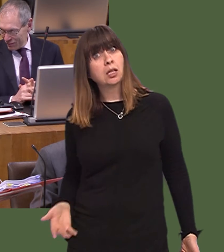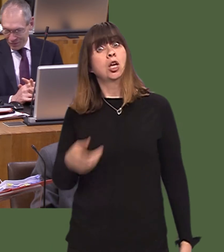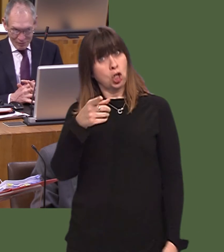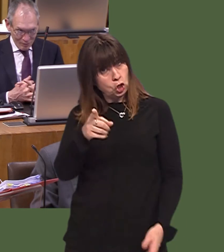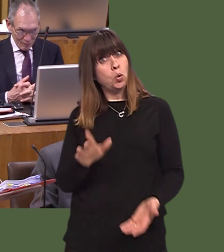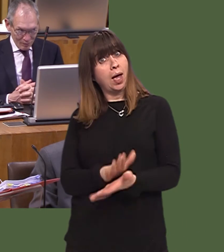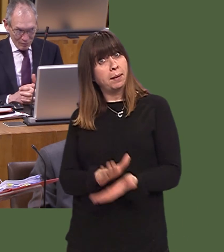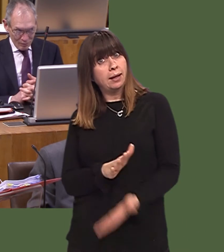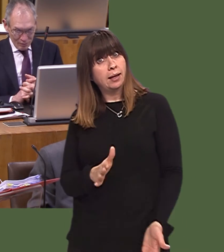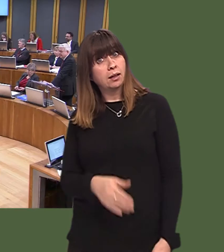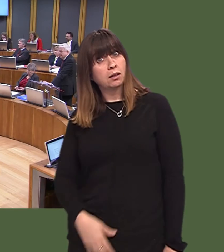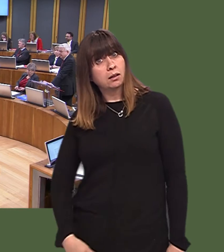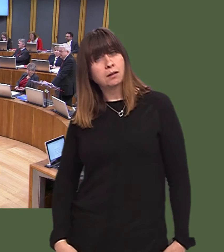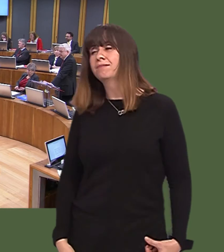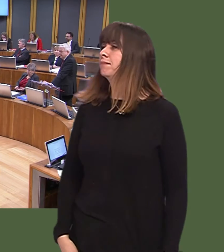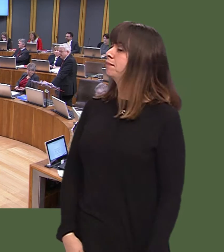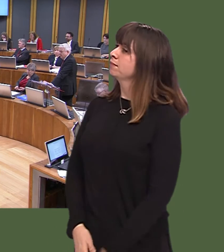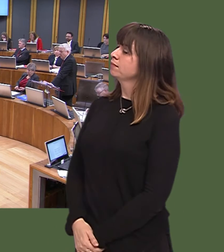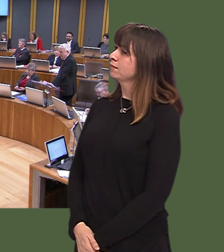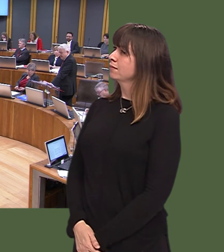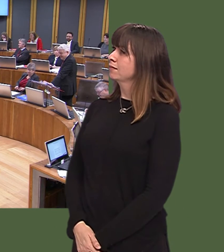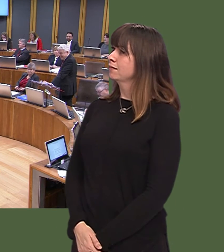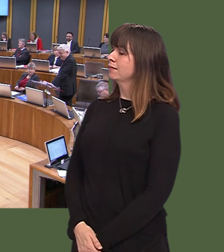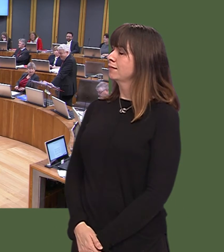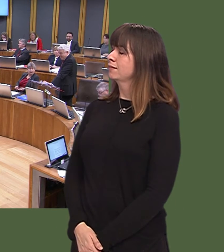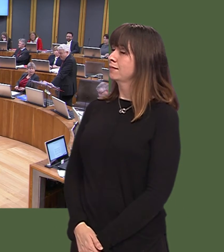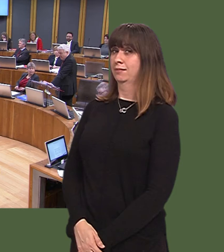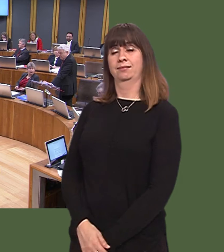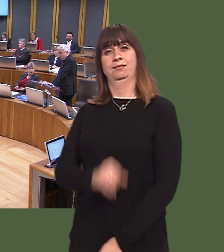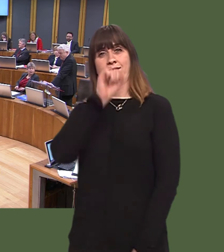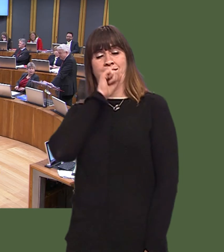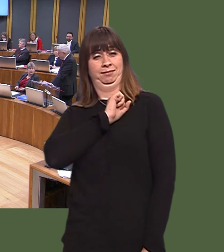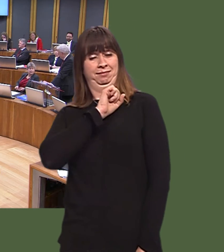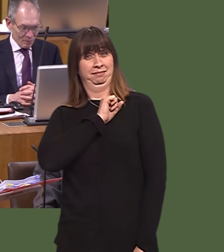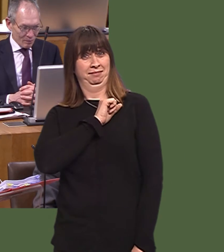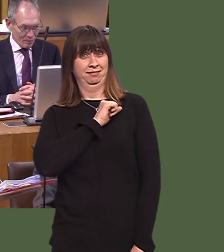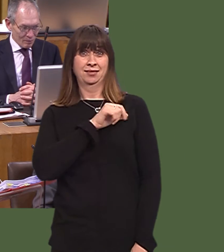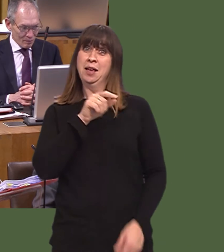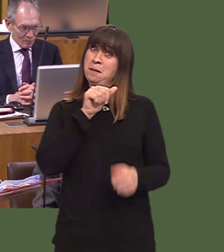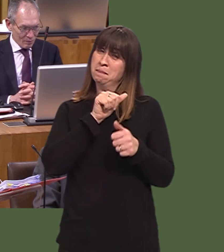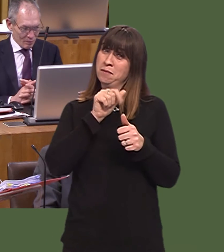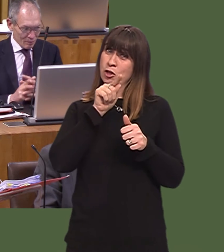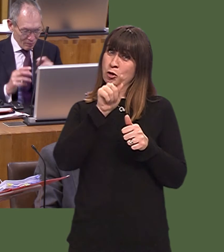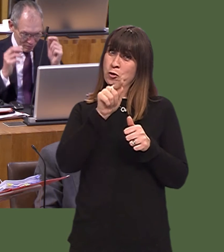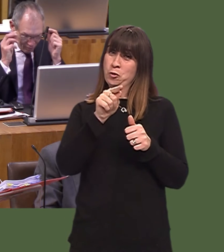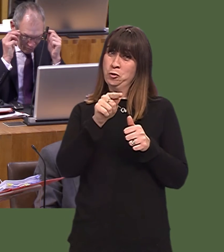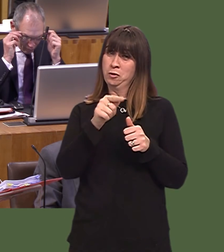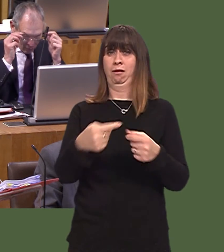Are you happy, First Minister, with all this? Carwyn Jones: The Member is probably wise in not repeating those allegations outside of the Chamber, I expect.